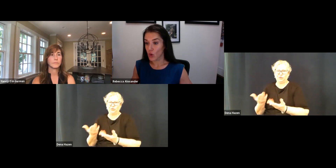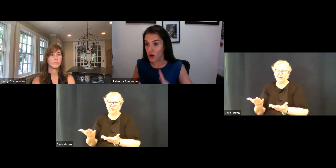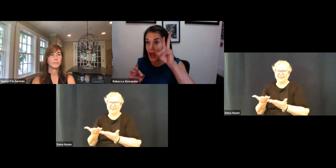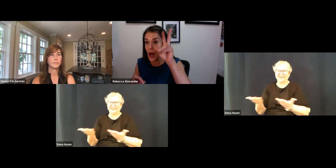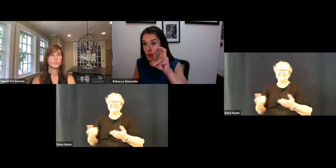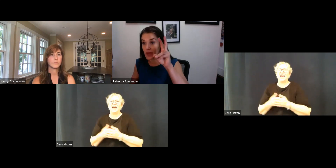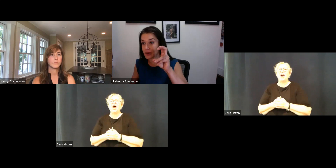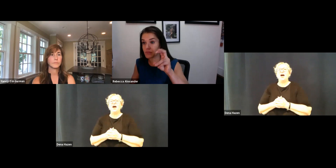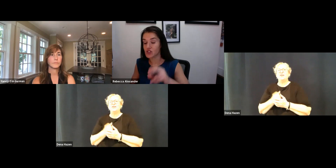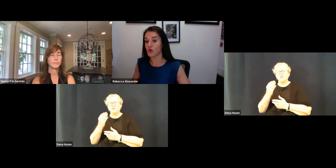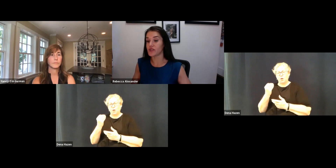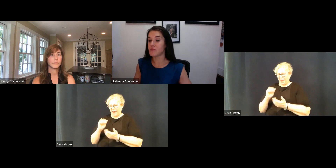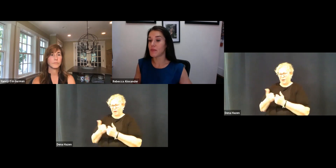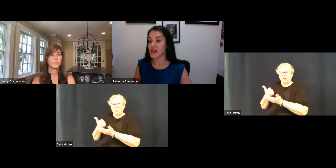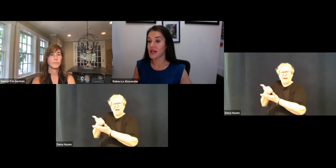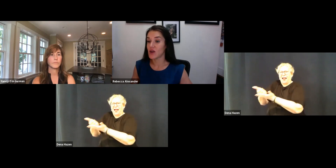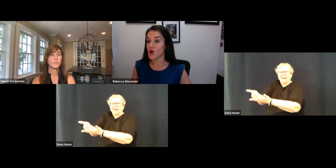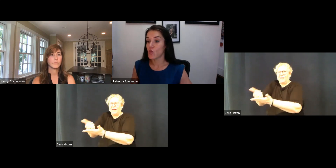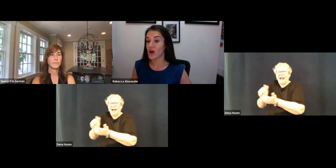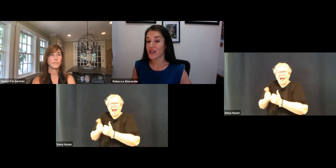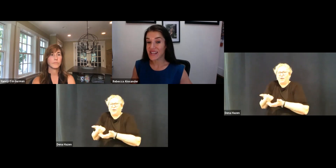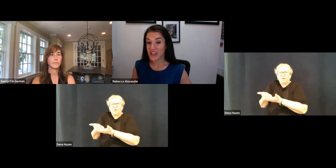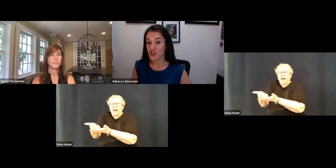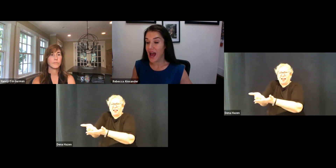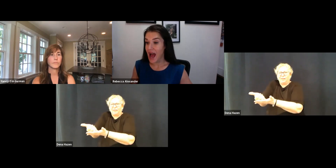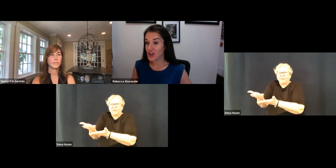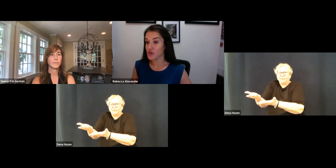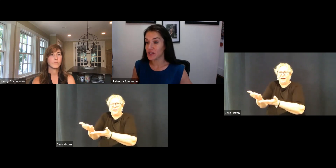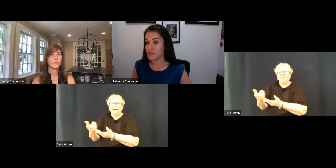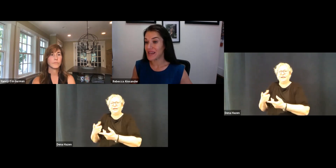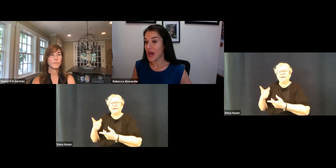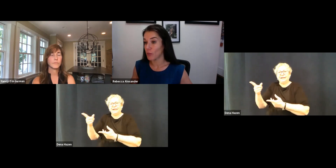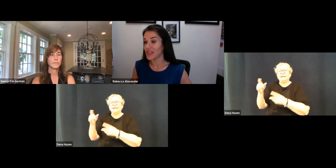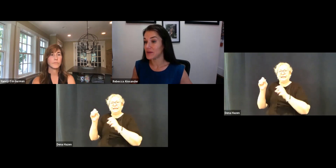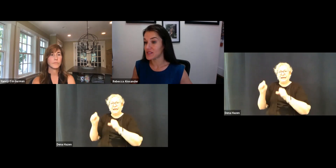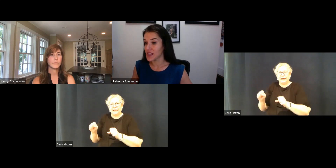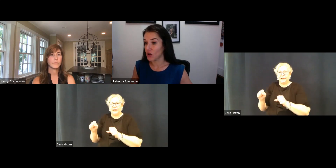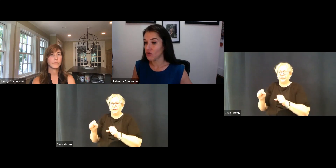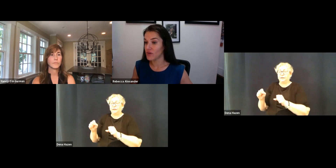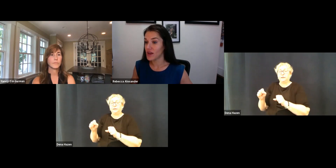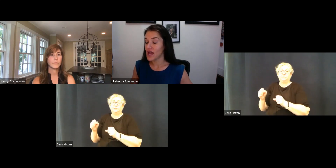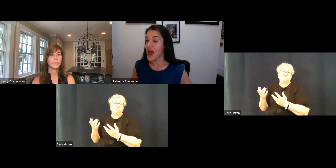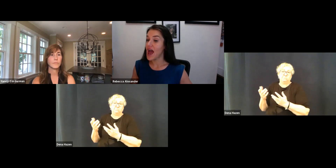or help him, so to speak, where he could actually be helping himself?